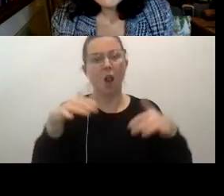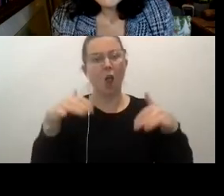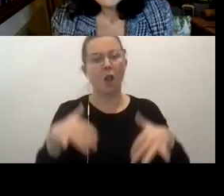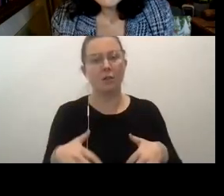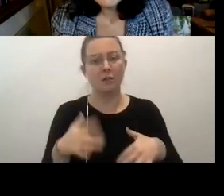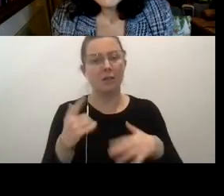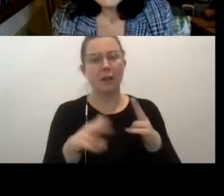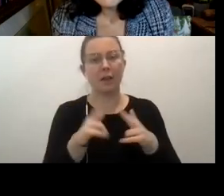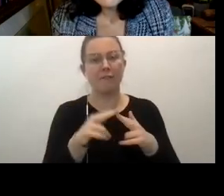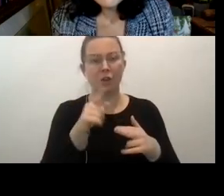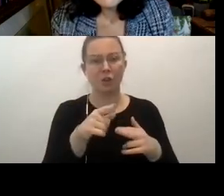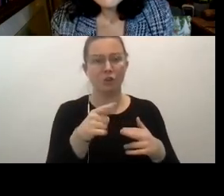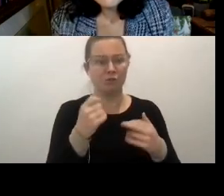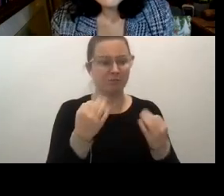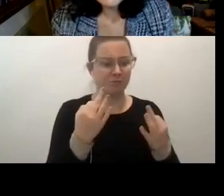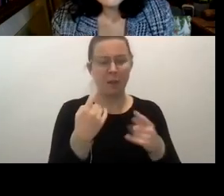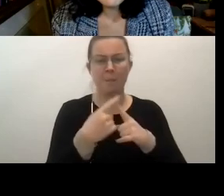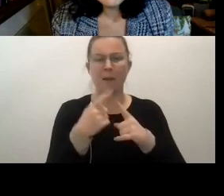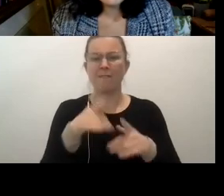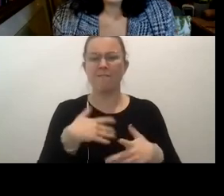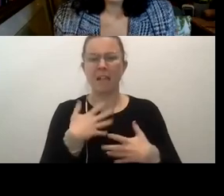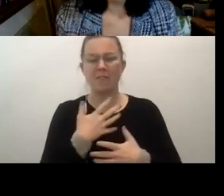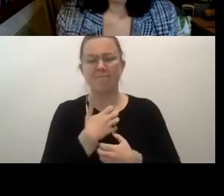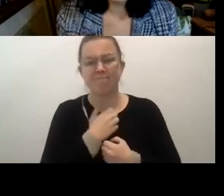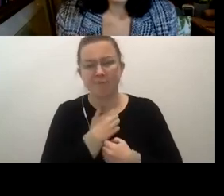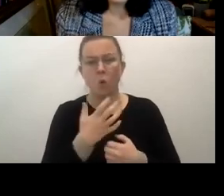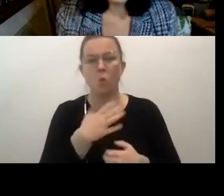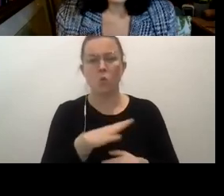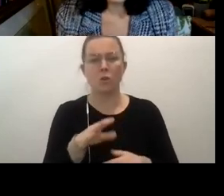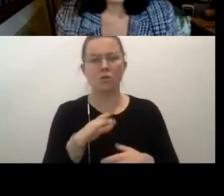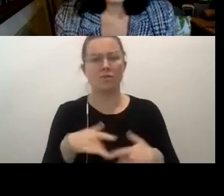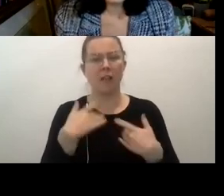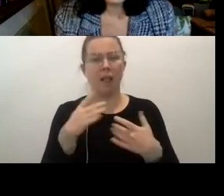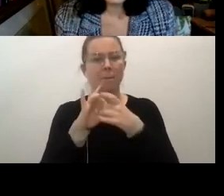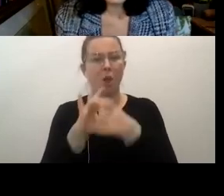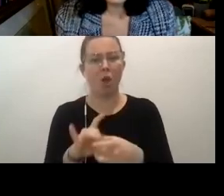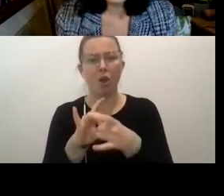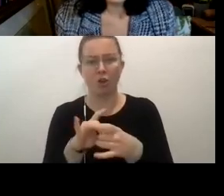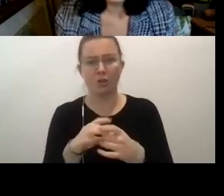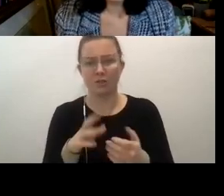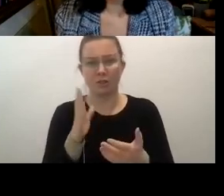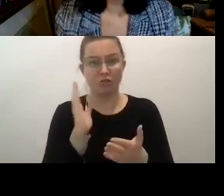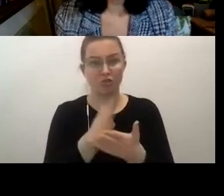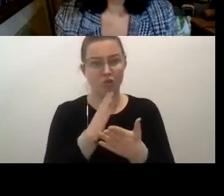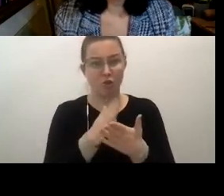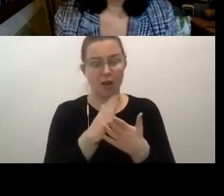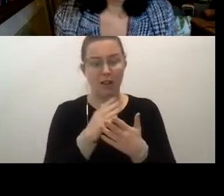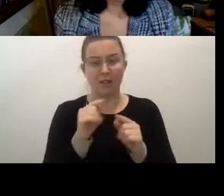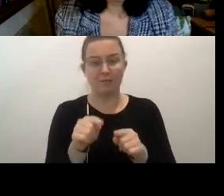it but also the craving of that sense of belonging and how like it's really hard when you